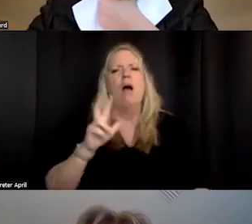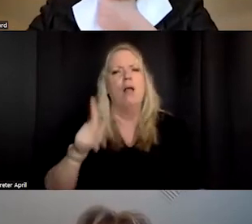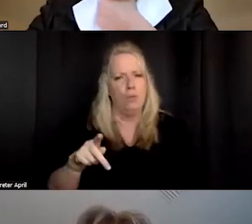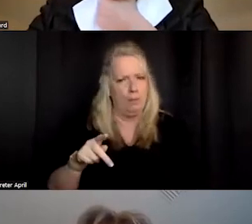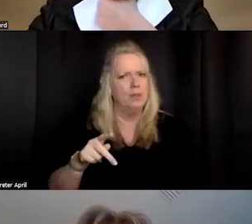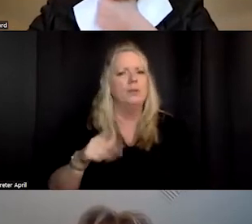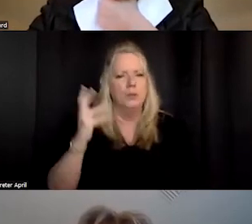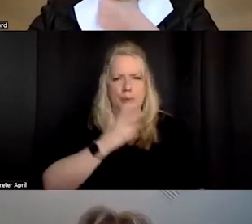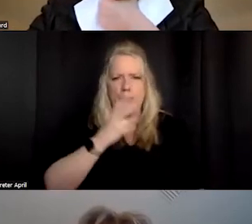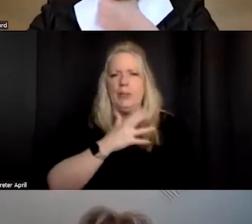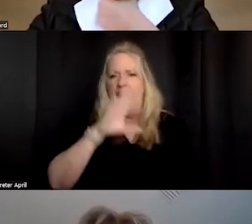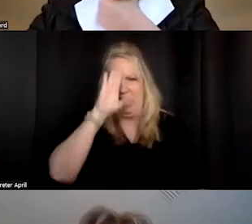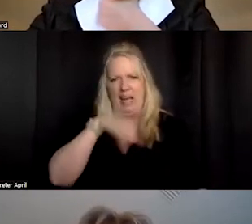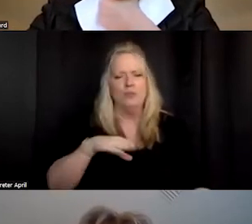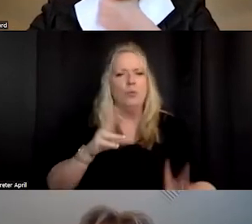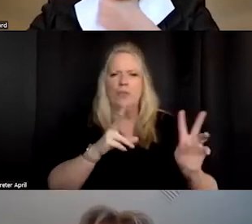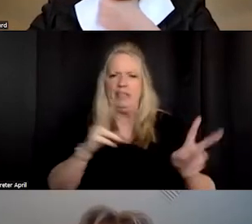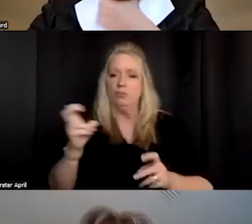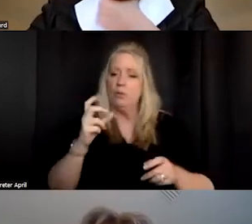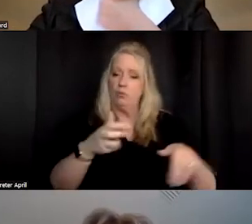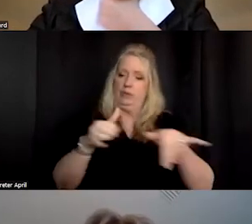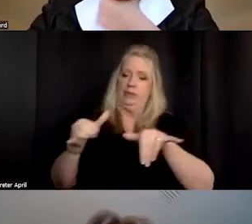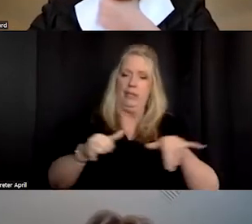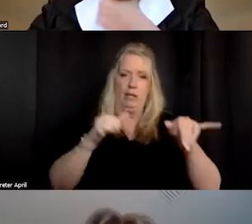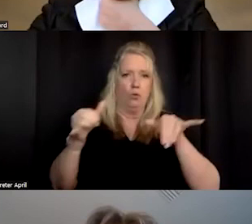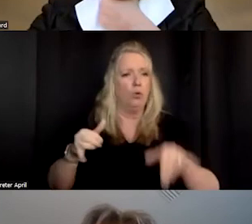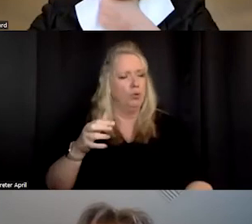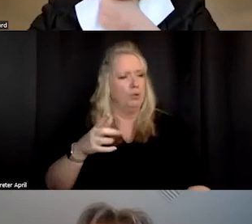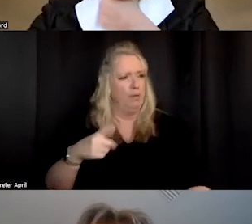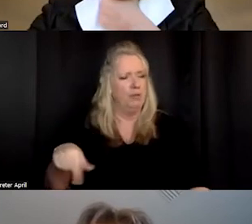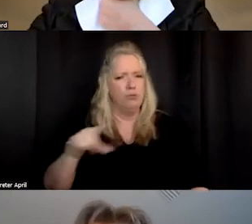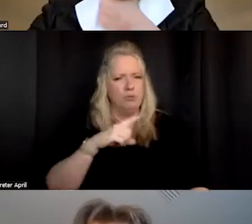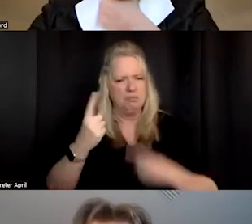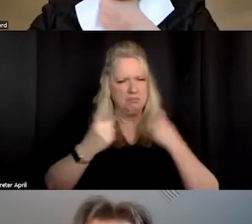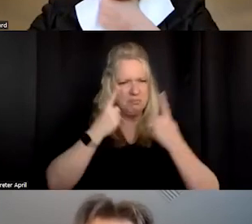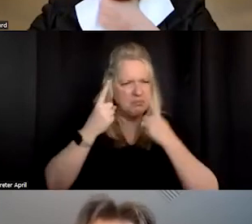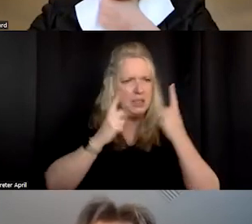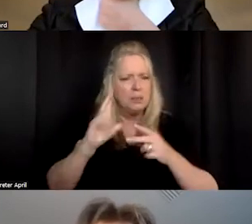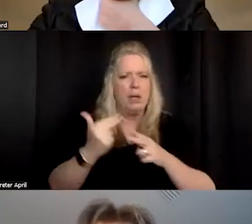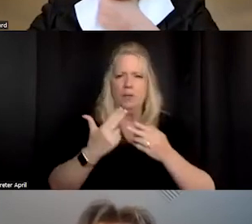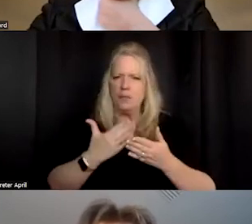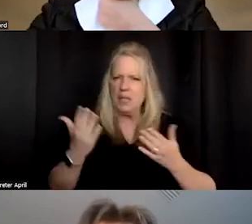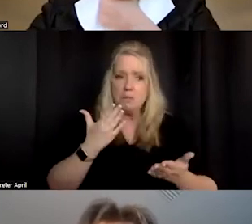AN ISSUE THAT IN THE STANDARD WAY THAT YOU GUYS, THINK ABOUT THINGS, MAY, MAY NOT WORK WITH SOME